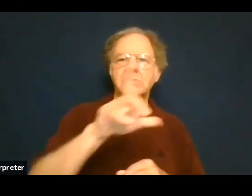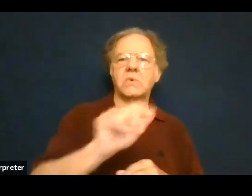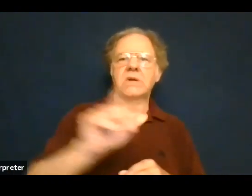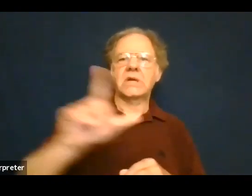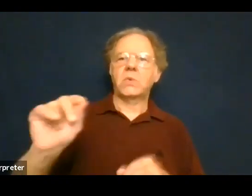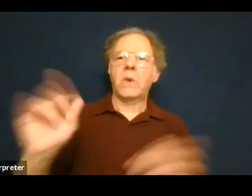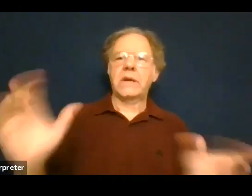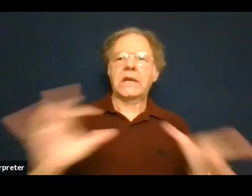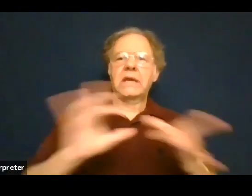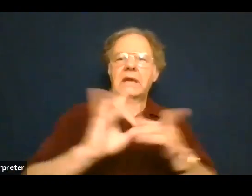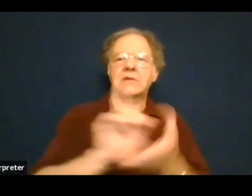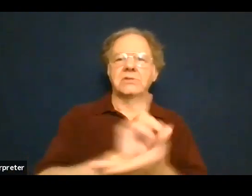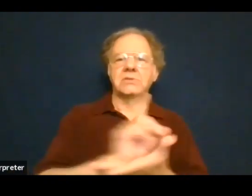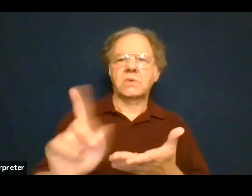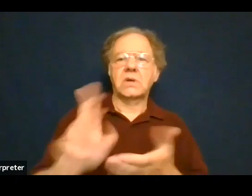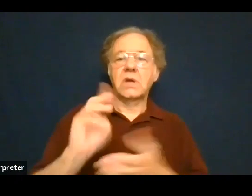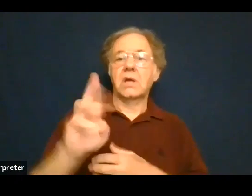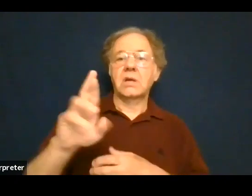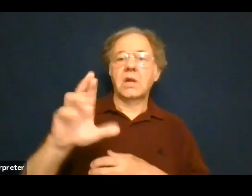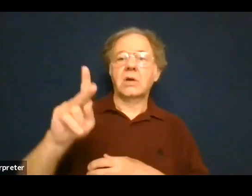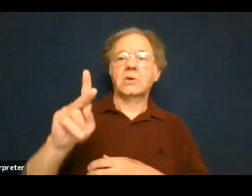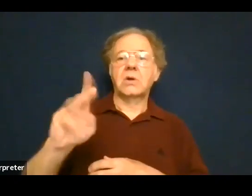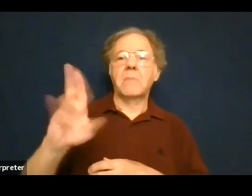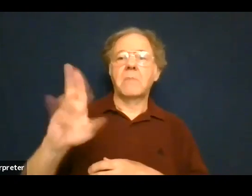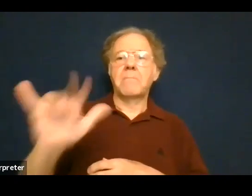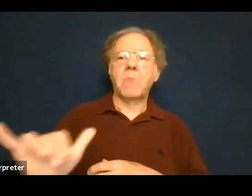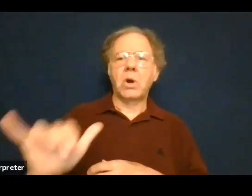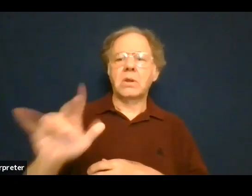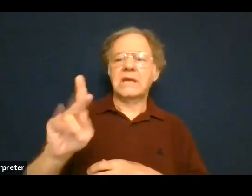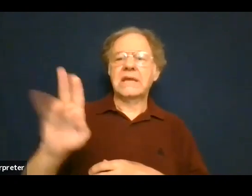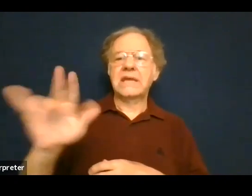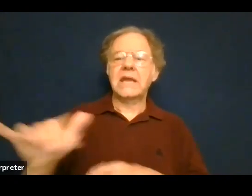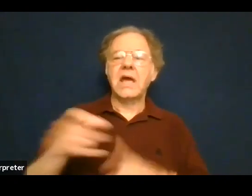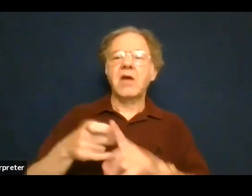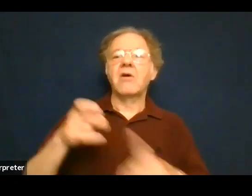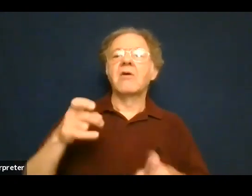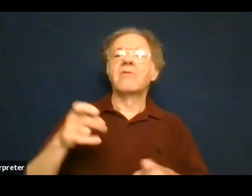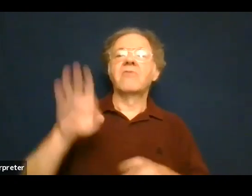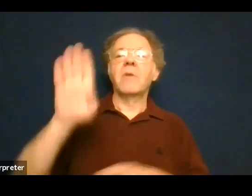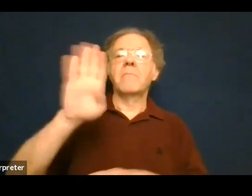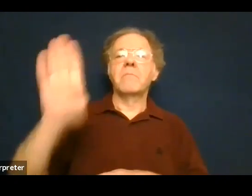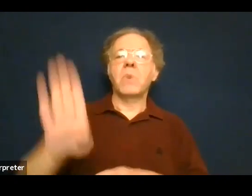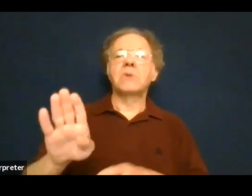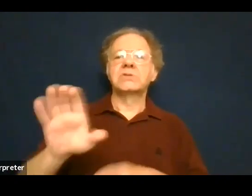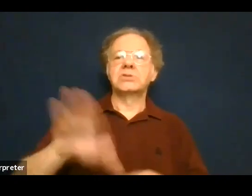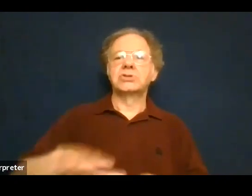Dr. Marly Kenna of Boston Children's Hospital will be moderating this research Q&A panel.